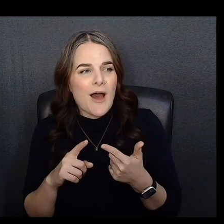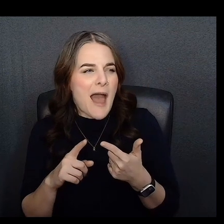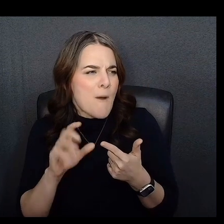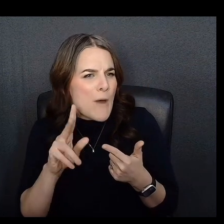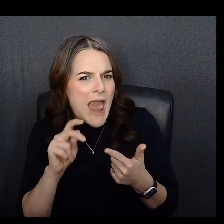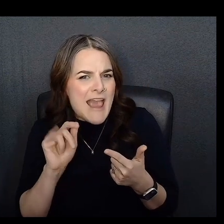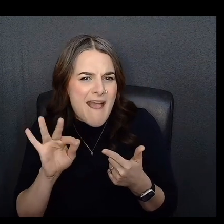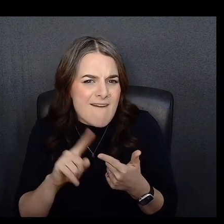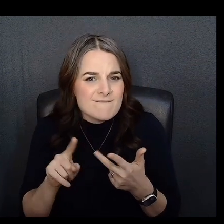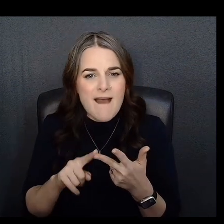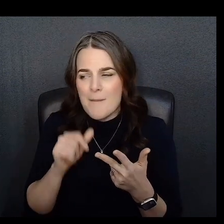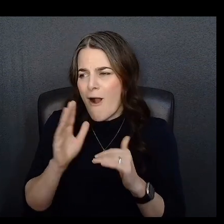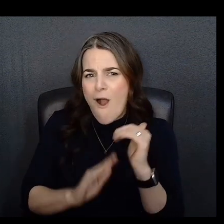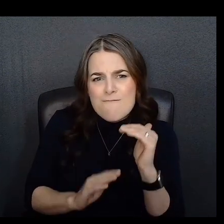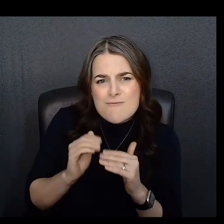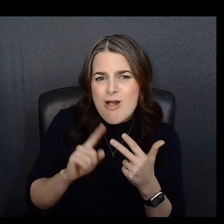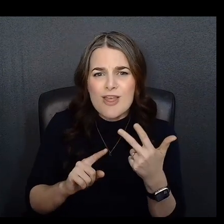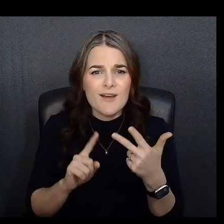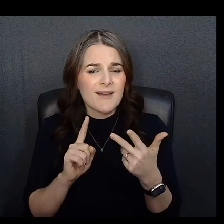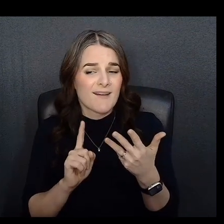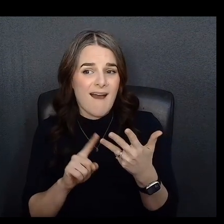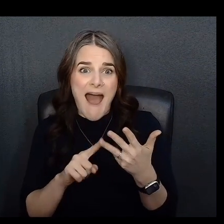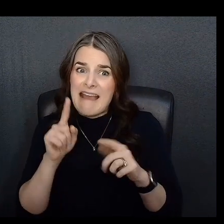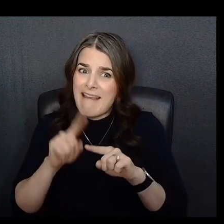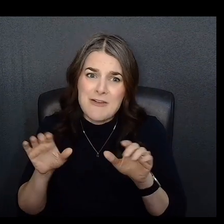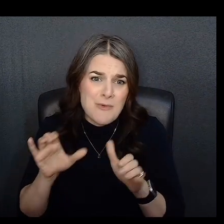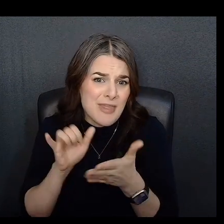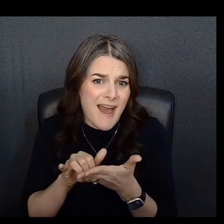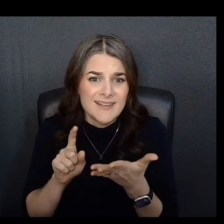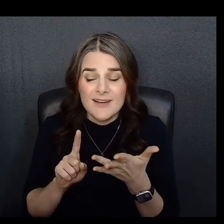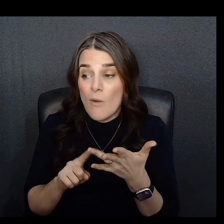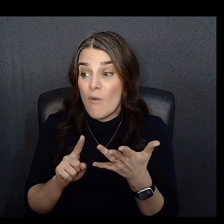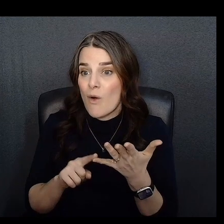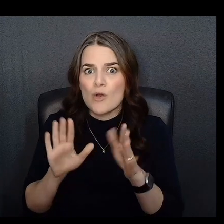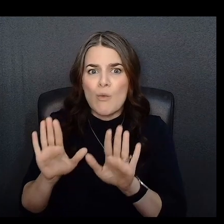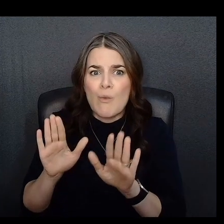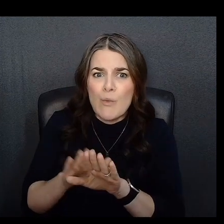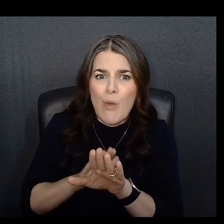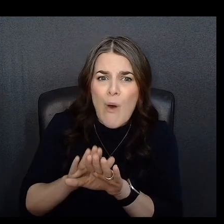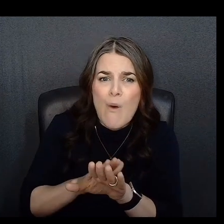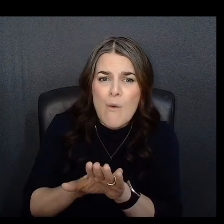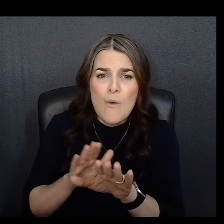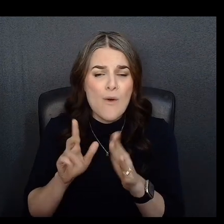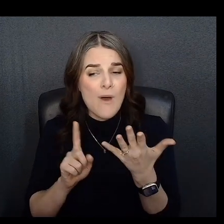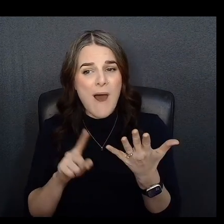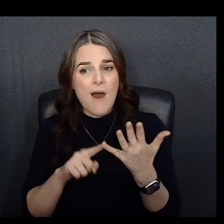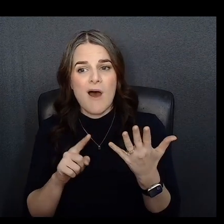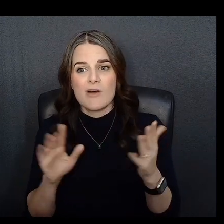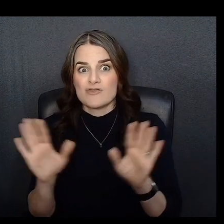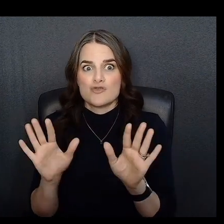I can't do that, go slower, don't do that, no way I want it. So those are all kinds of different ways